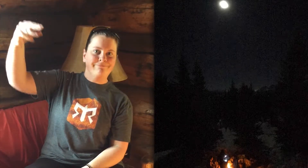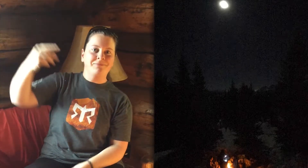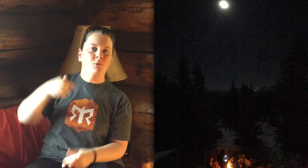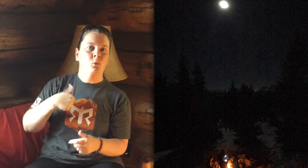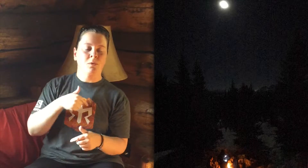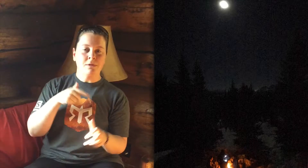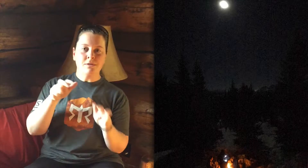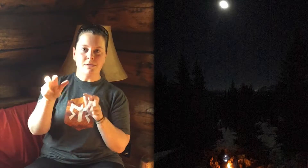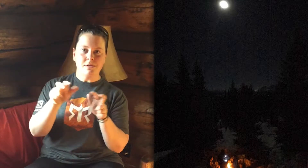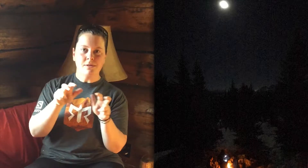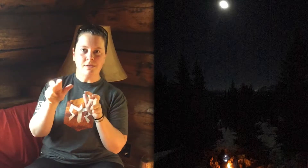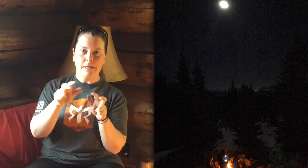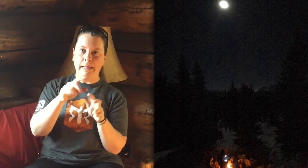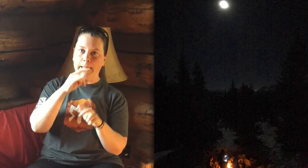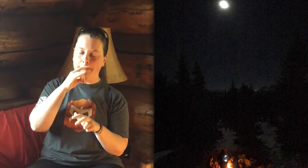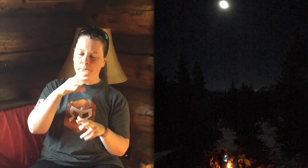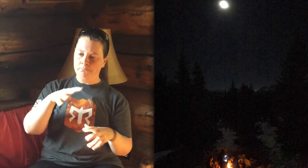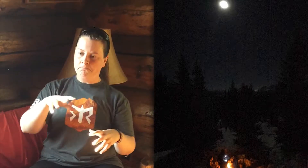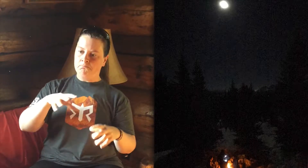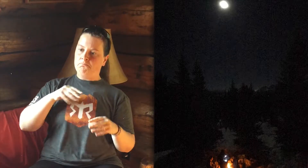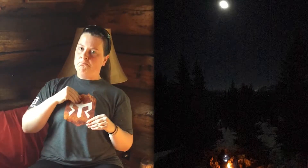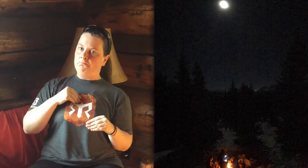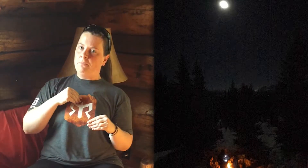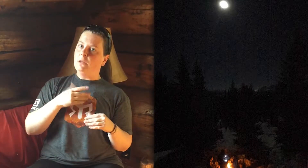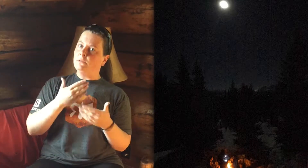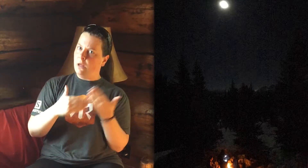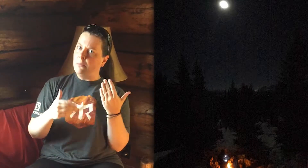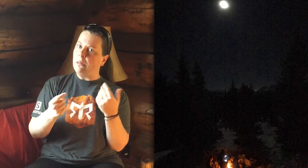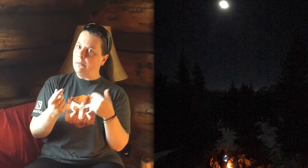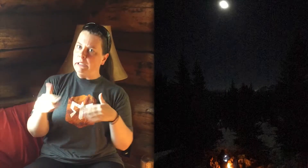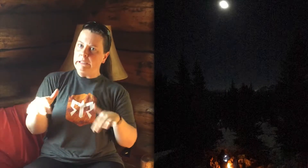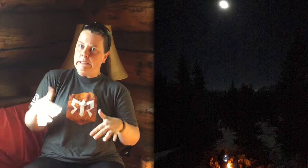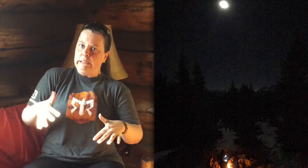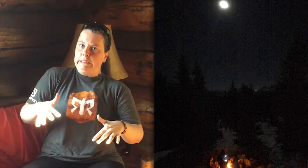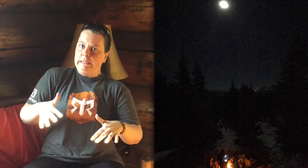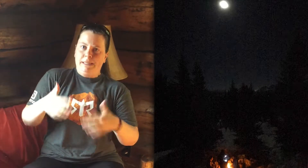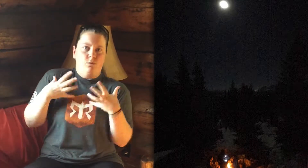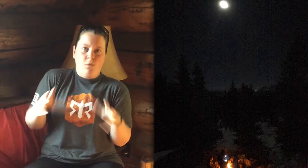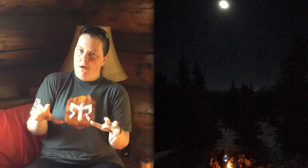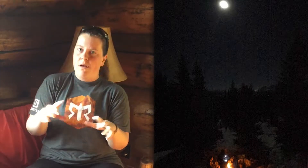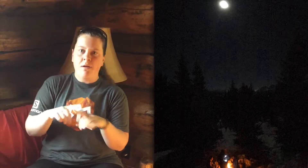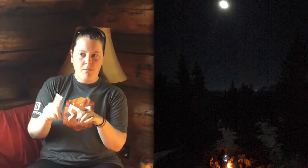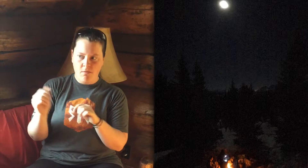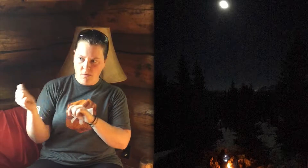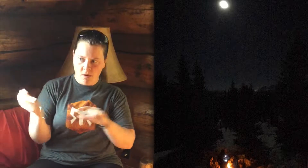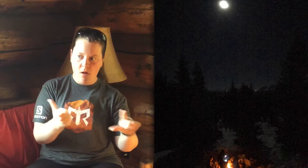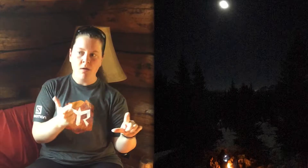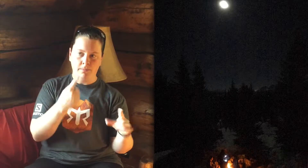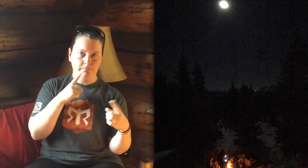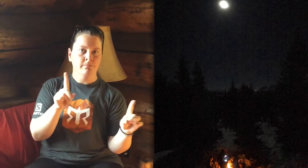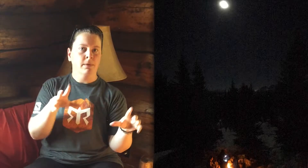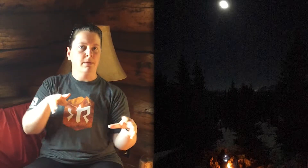So we started hiking with the light from the moon. The kids took the challenge. A few, of course, were a little bit anxious